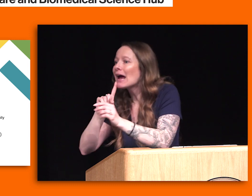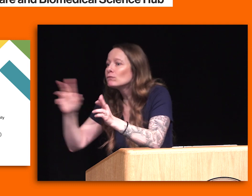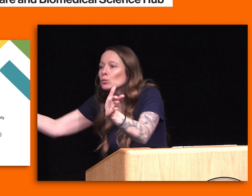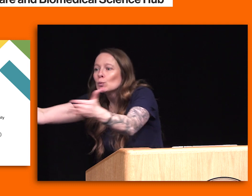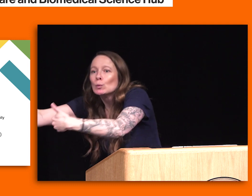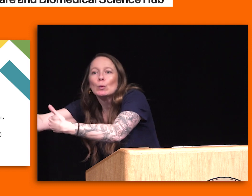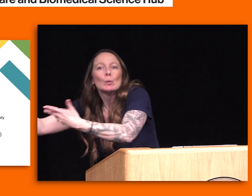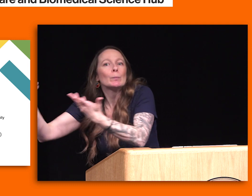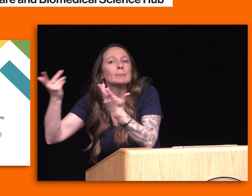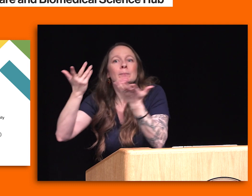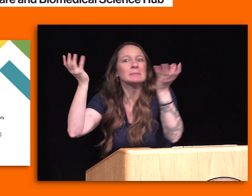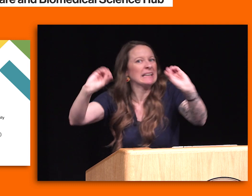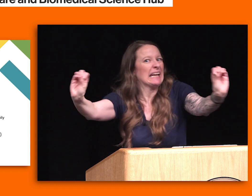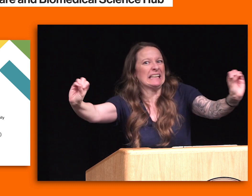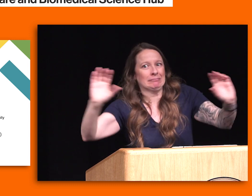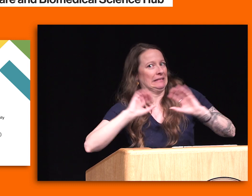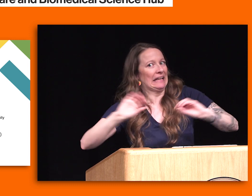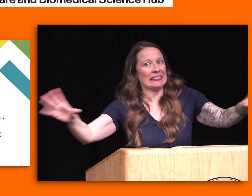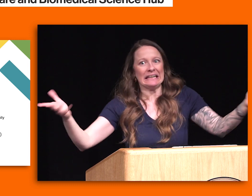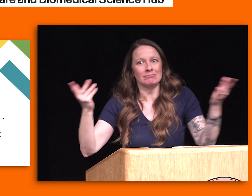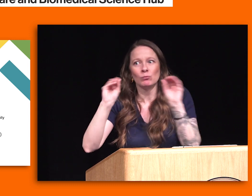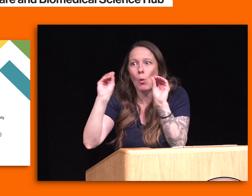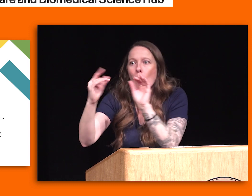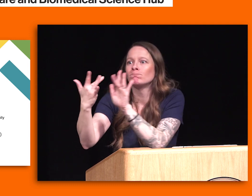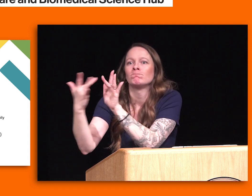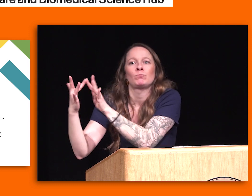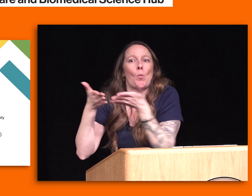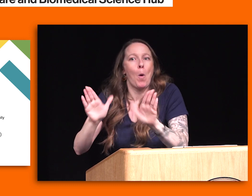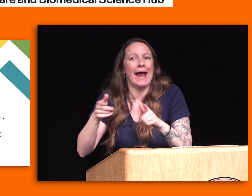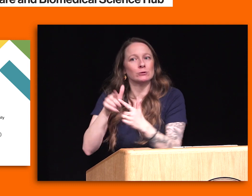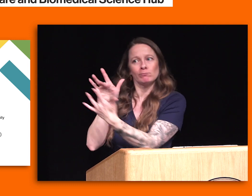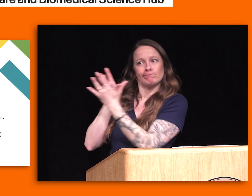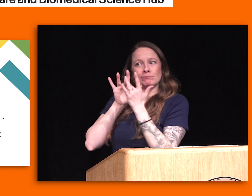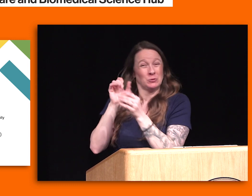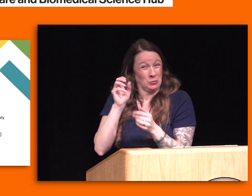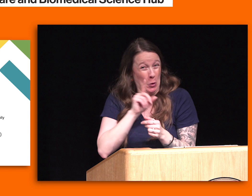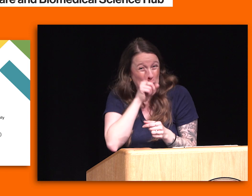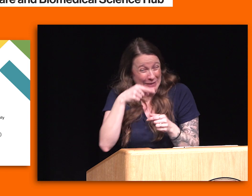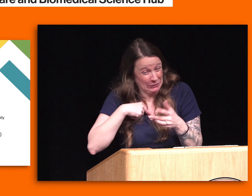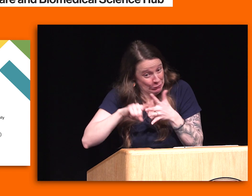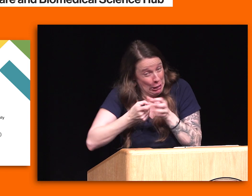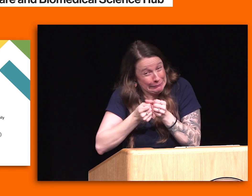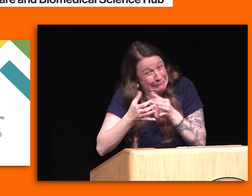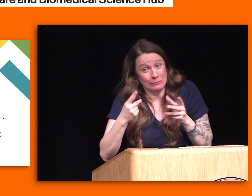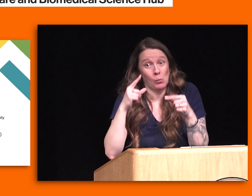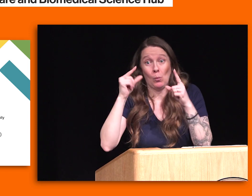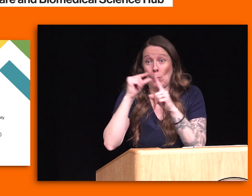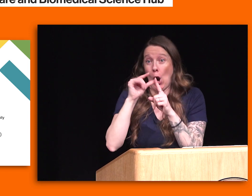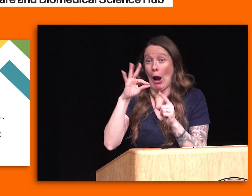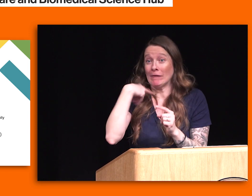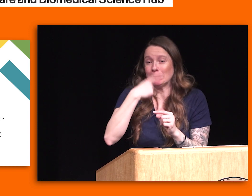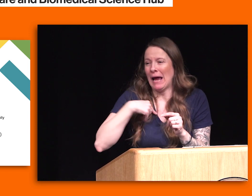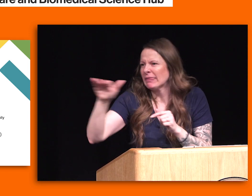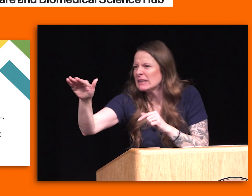There's no Deaf space. There's no central place for Deaf people to gather. There's no central way for us to keep in touch with each other.